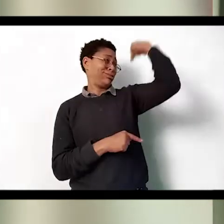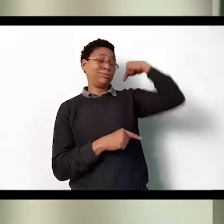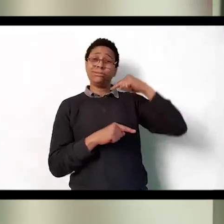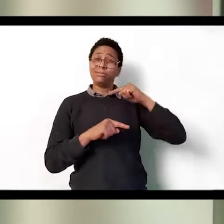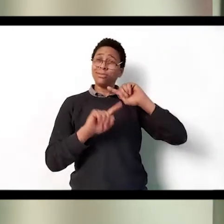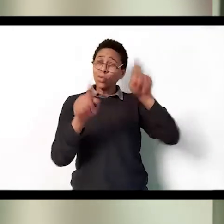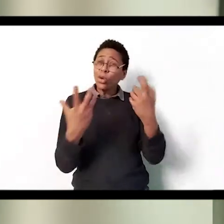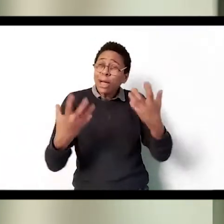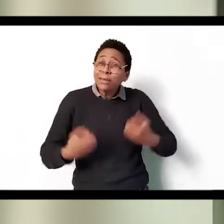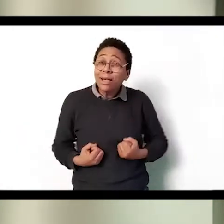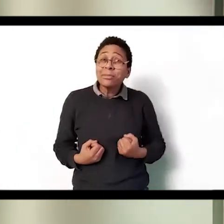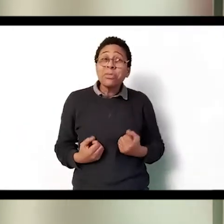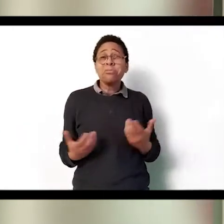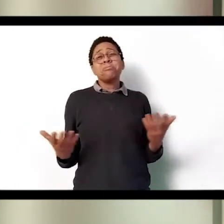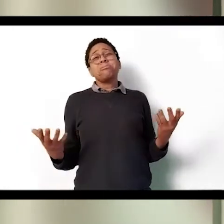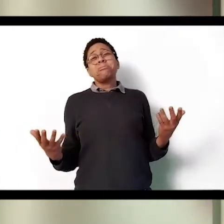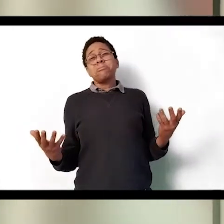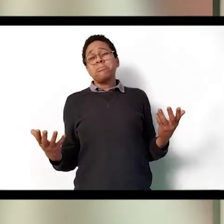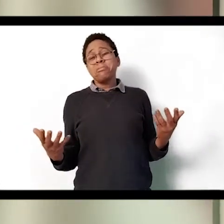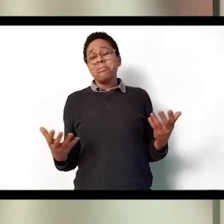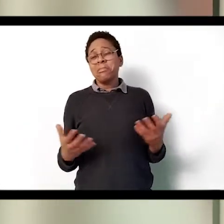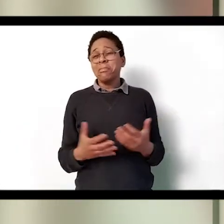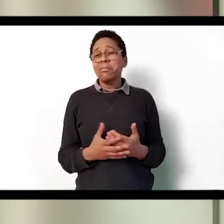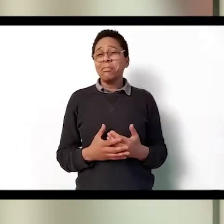What used to be unacceptable so many years ago?